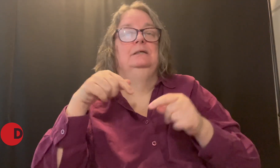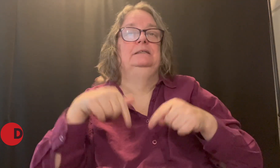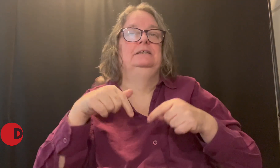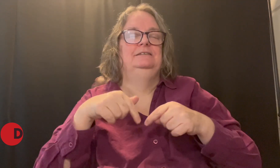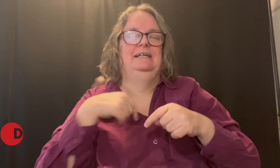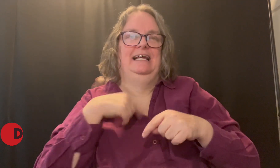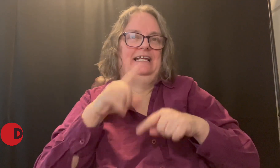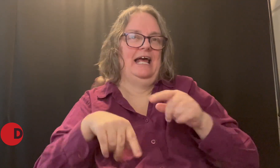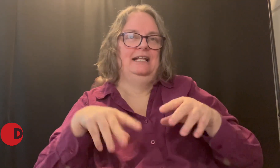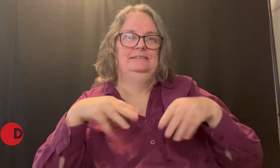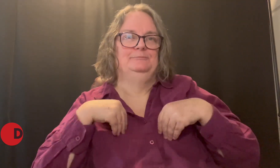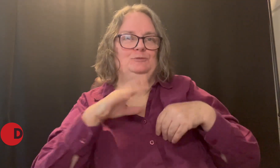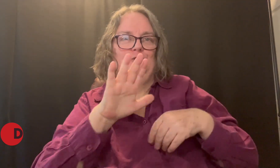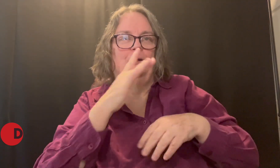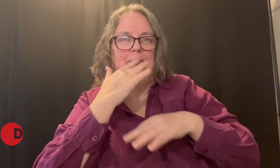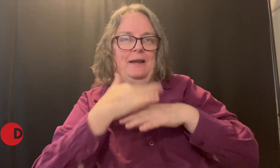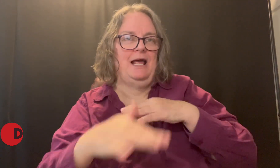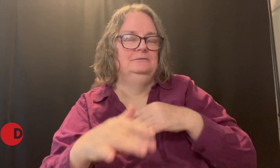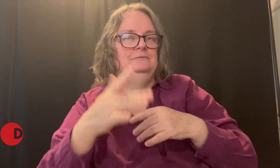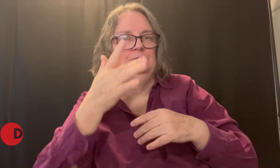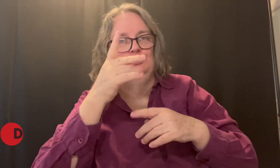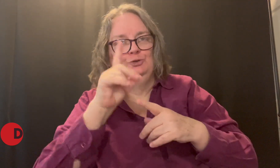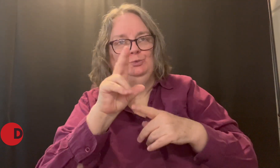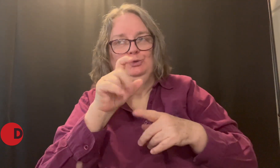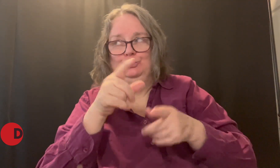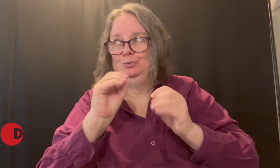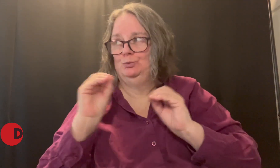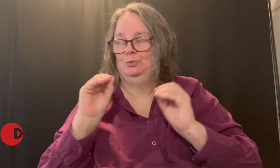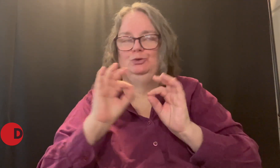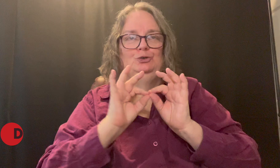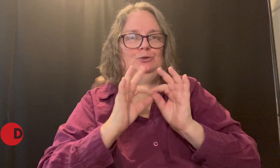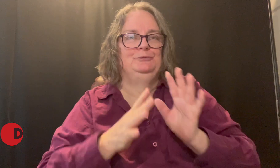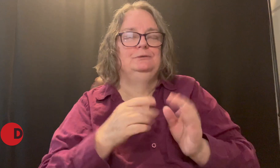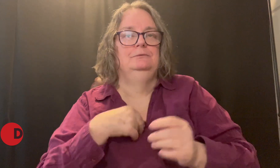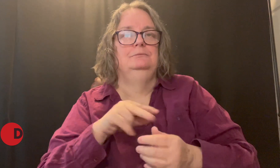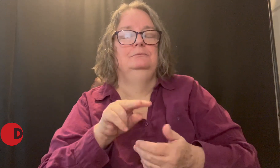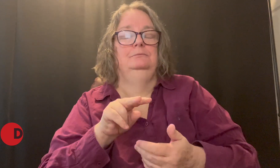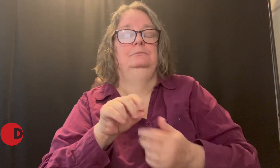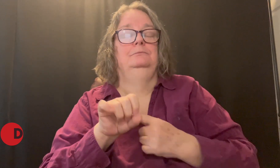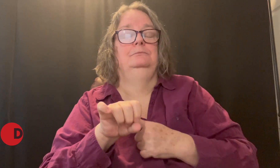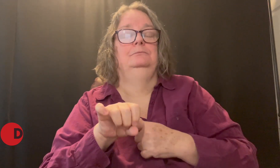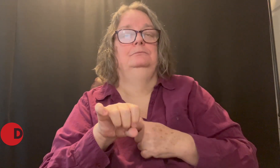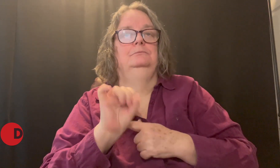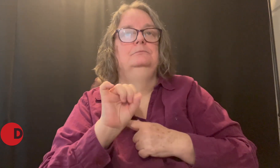to no interpreter. This blew my mind. I typed back to her that